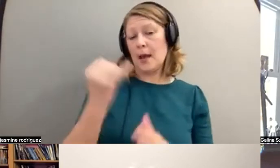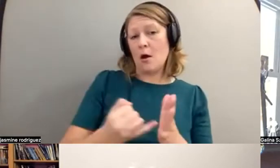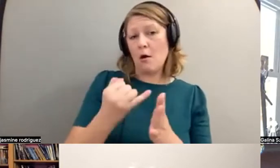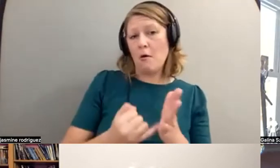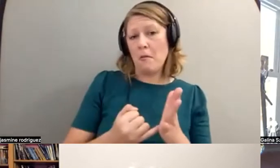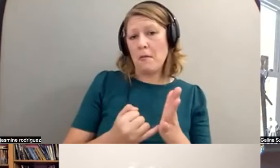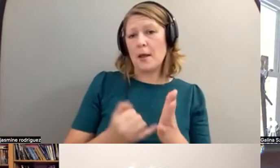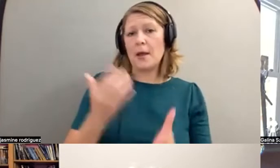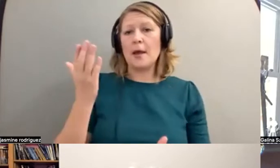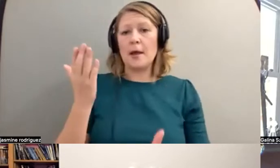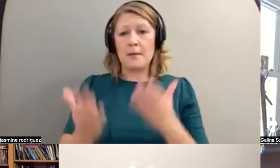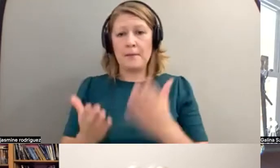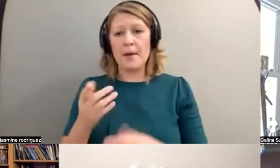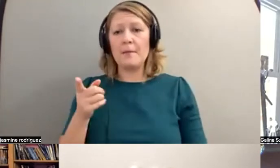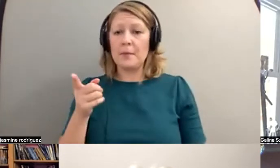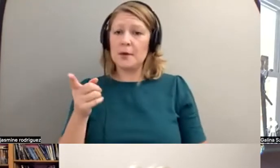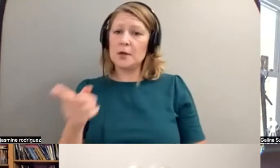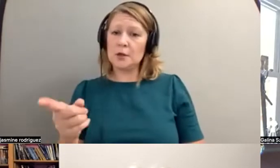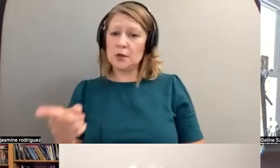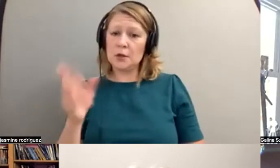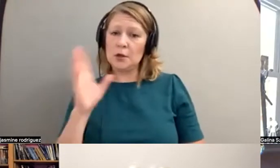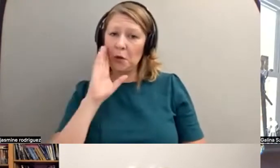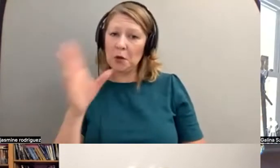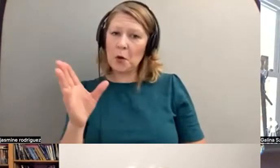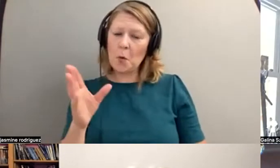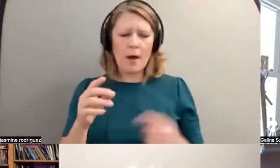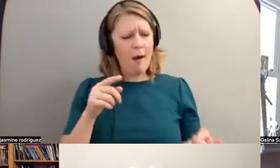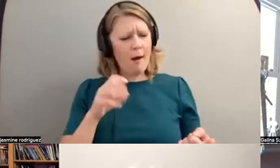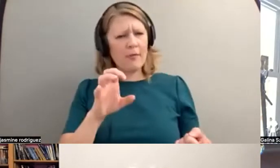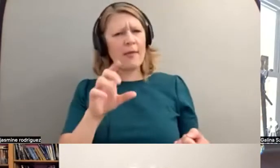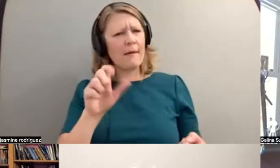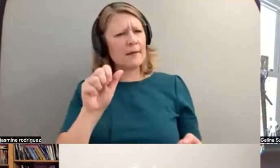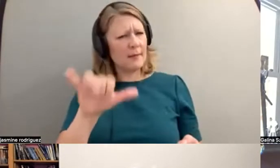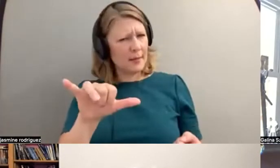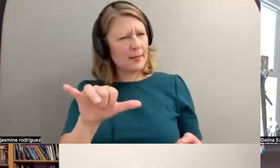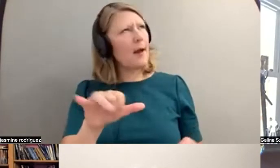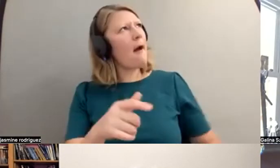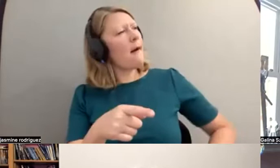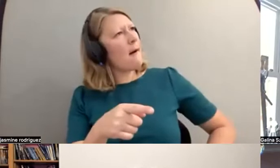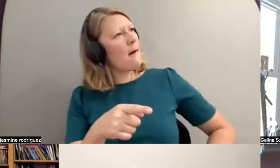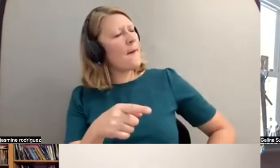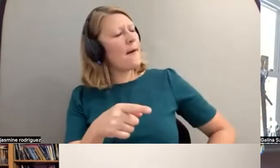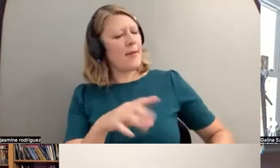start to see some nuances of *your* stories that you never saw, and it helps us, maybe,